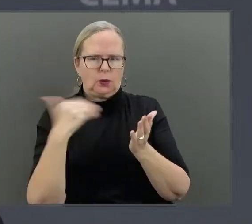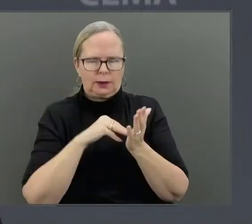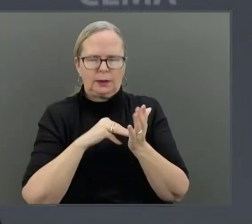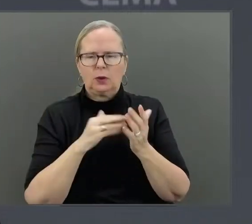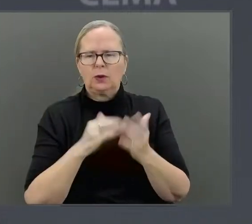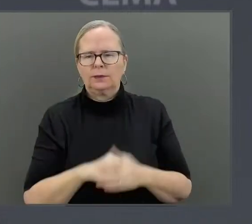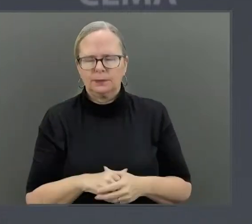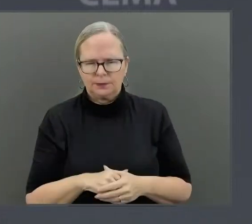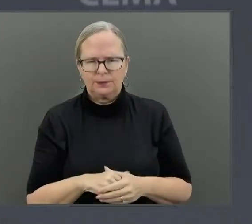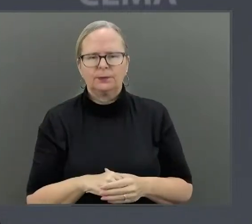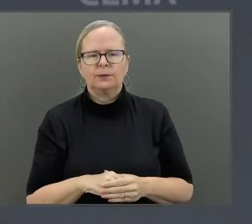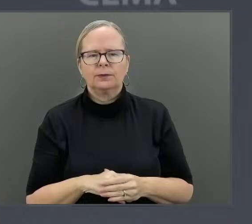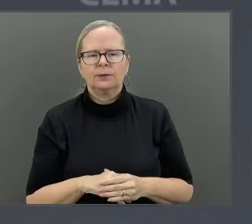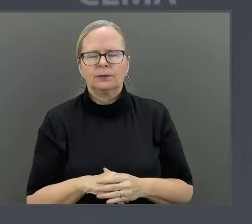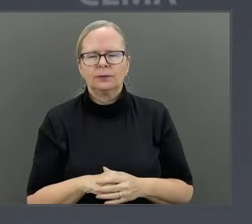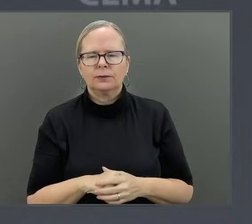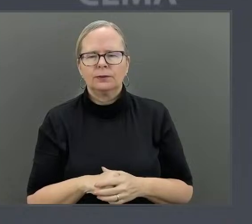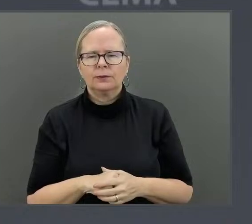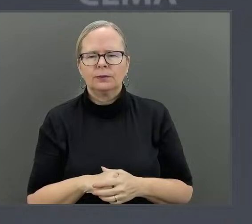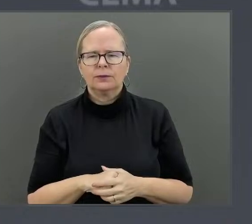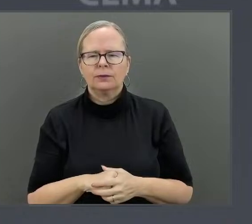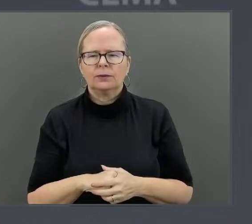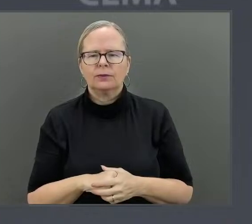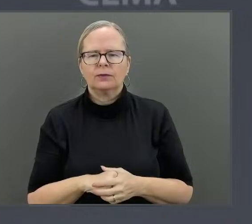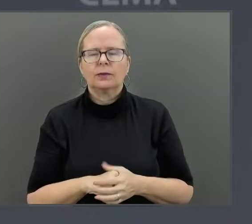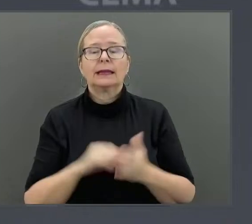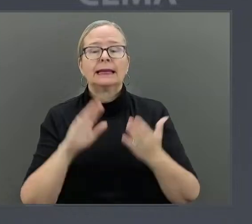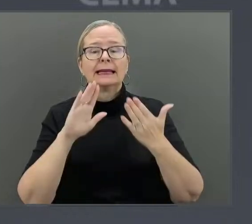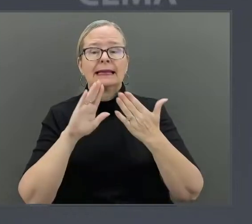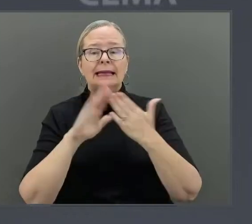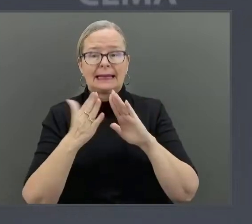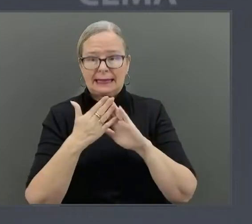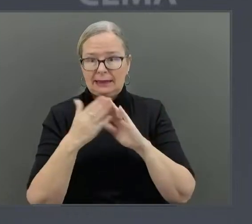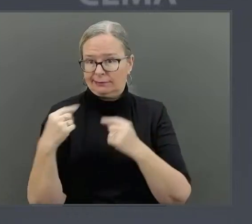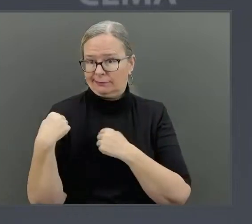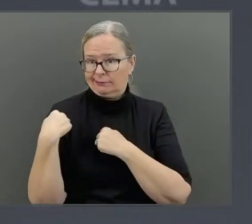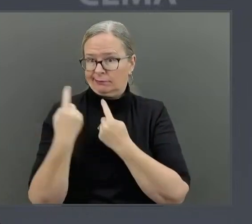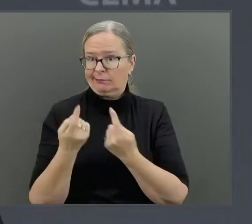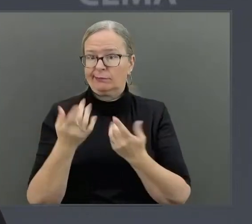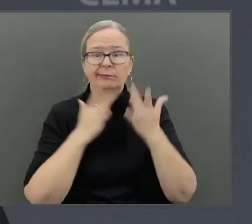Council swimming lessons pause street sweeping and delay other City programming because of the